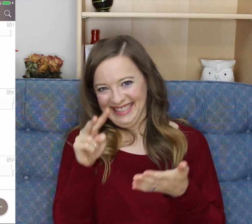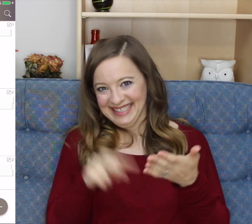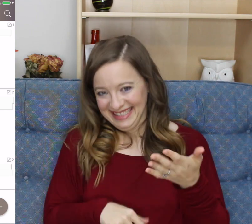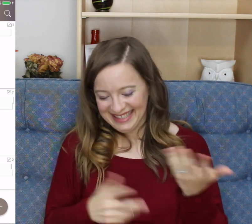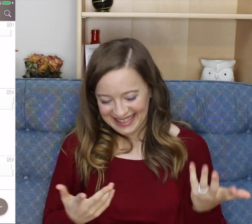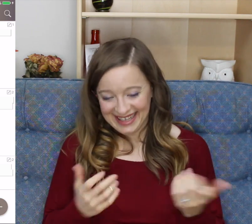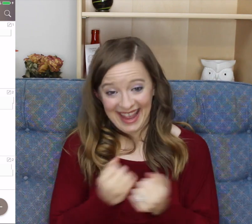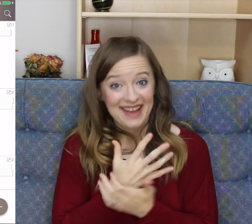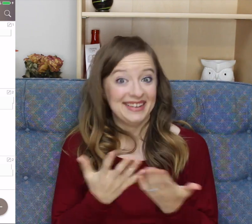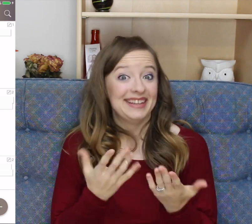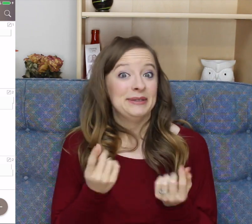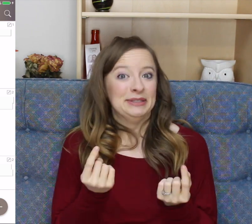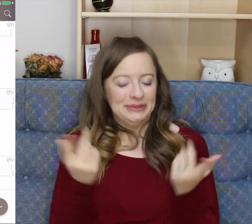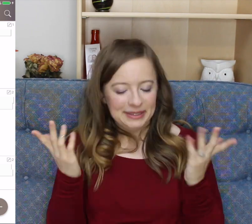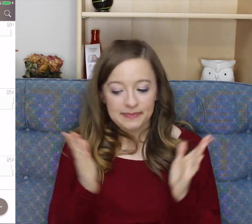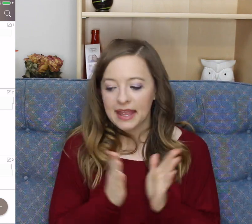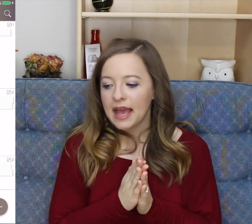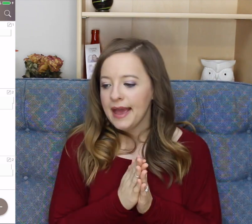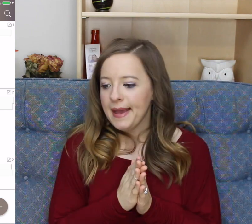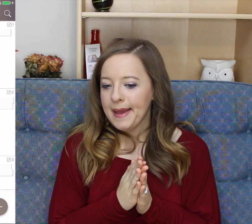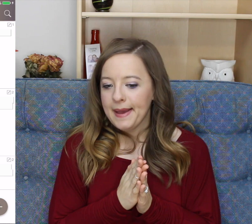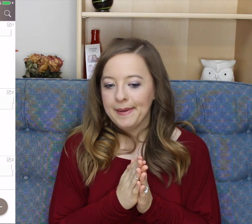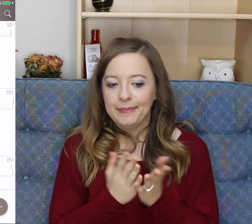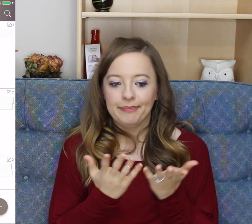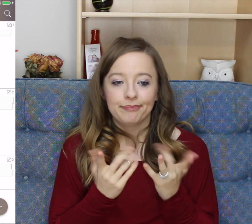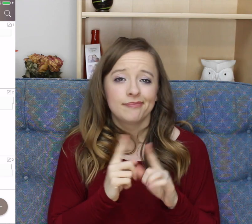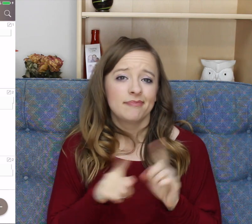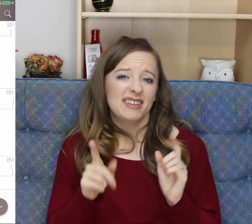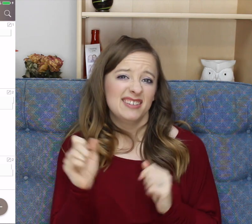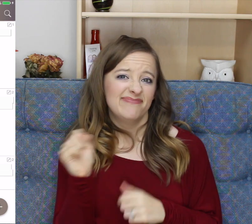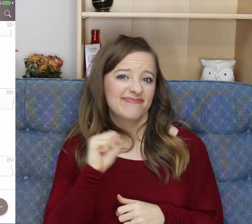because I don't need you to see everything that we're doing.